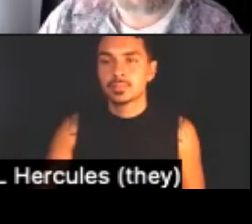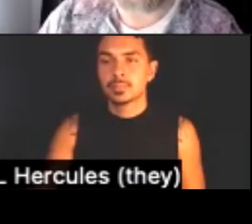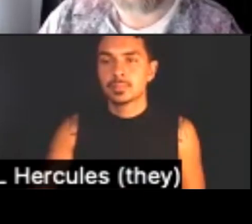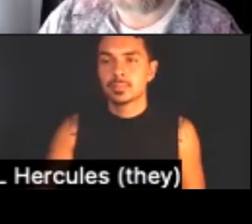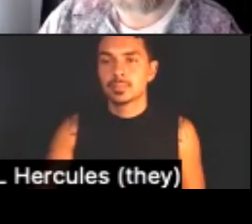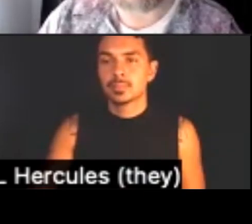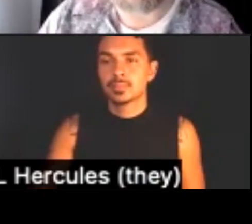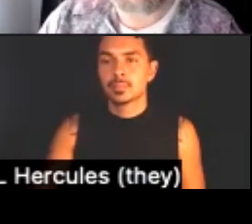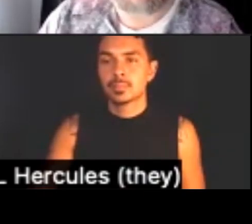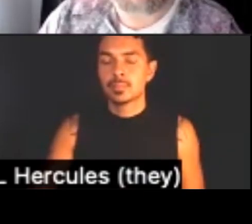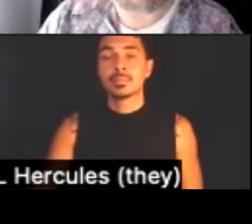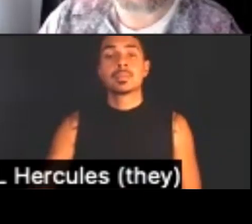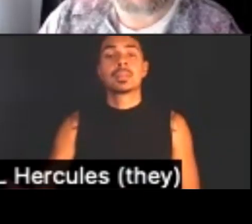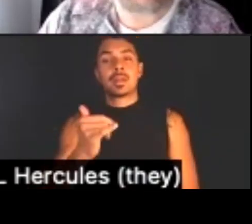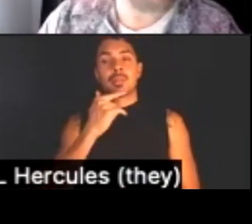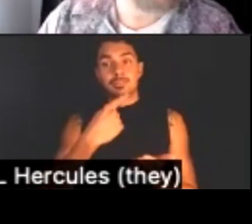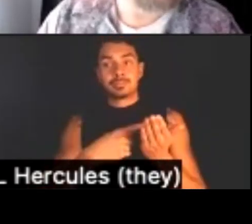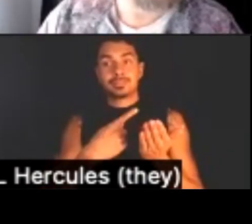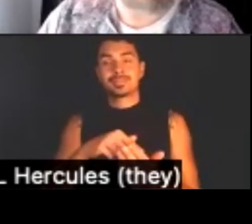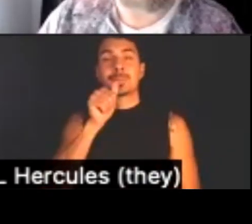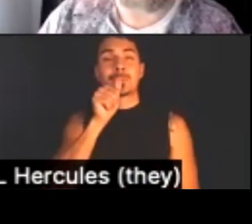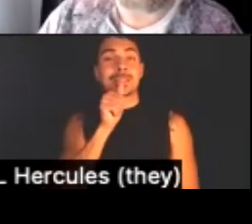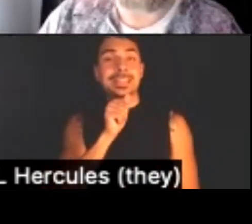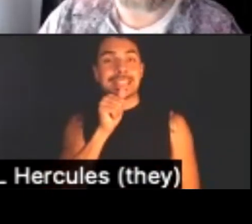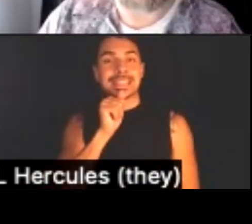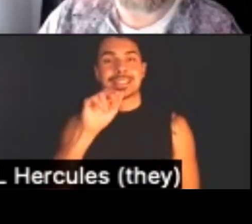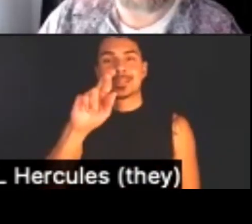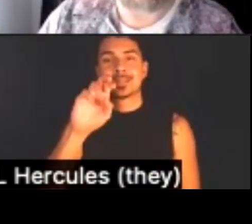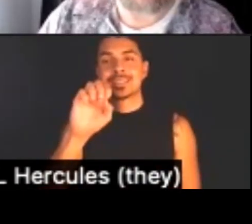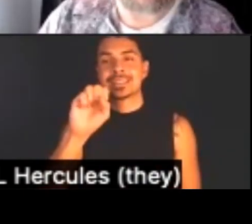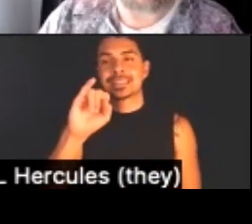And there's gonna be a nice swear word on the next slide, but it's really worth saying.